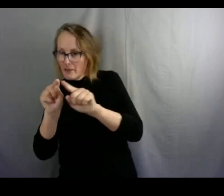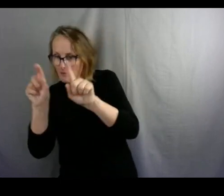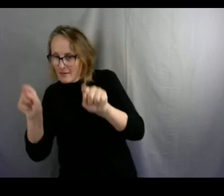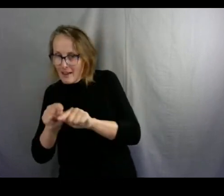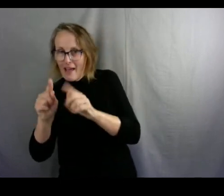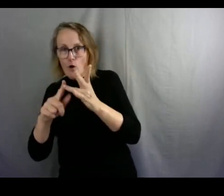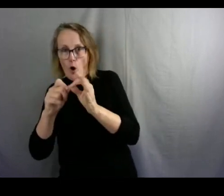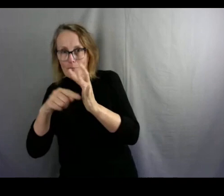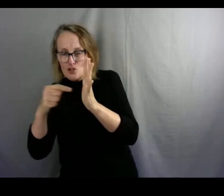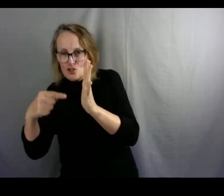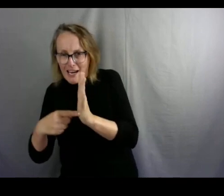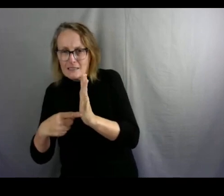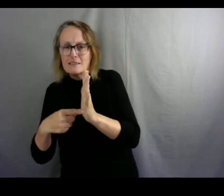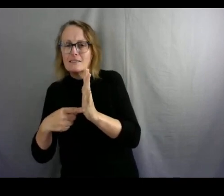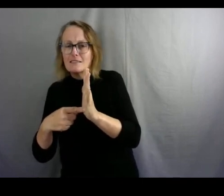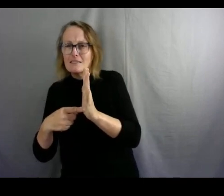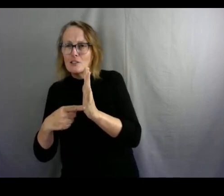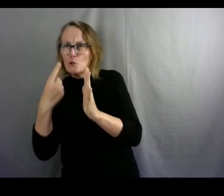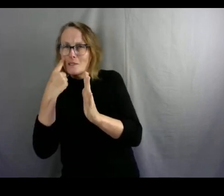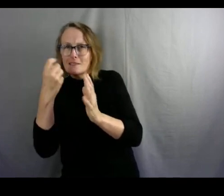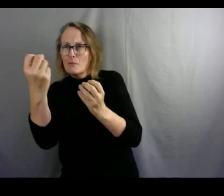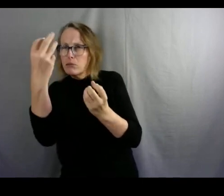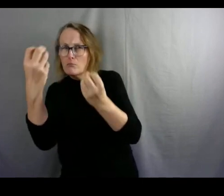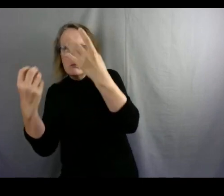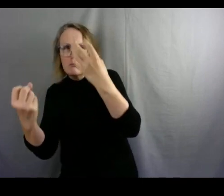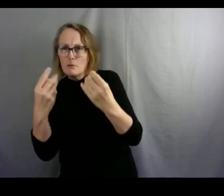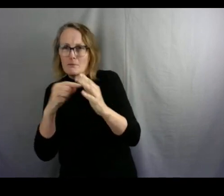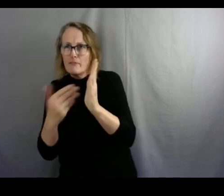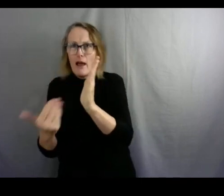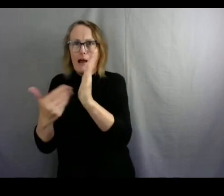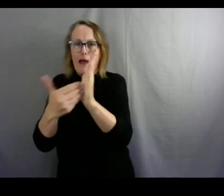the Degas, and even allegorically,